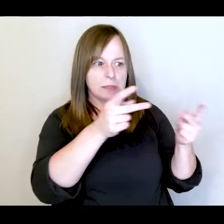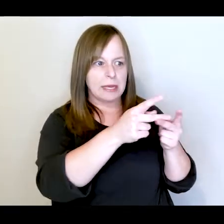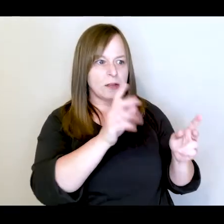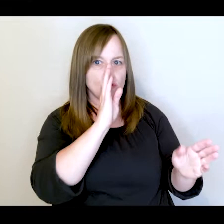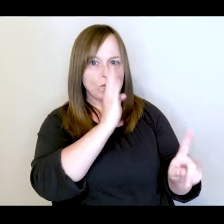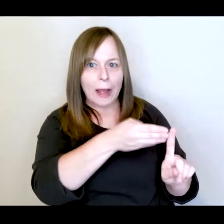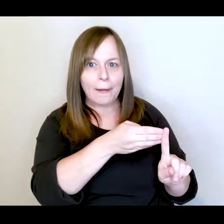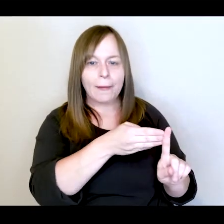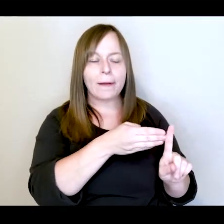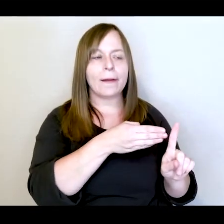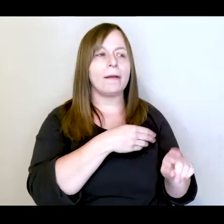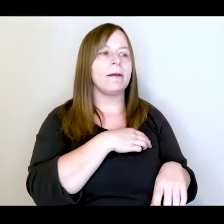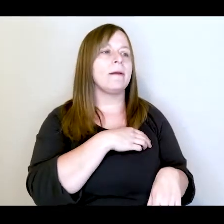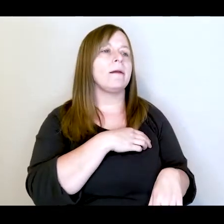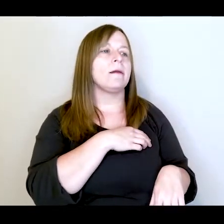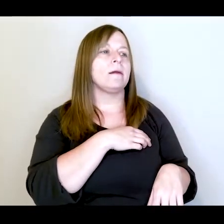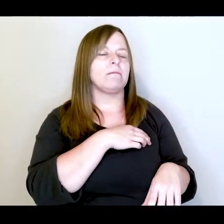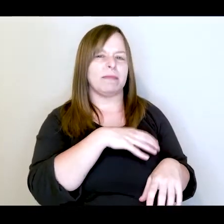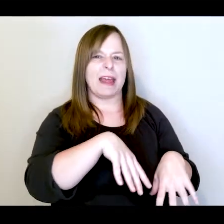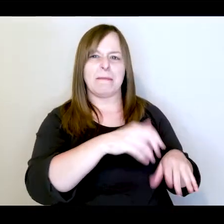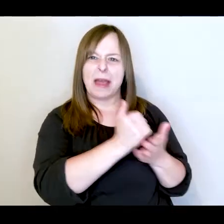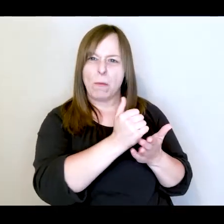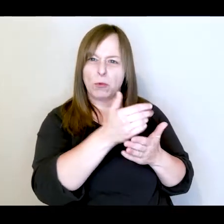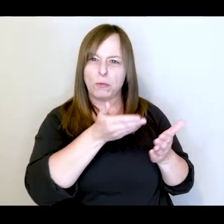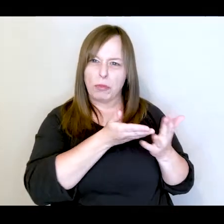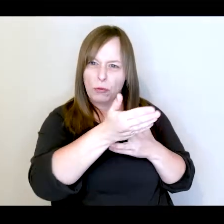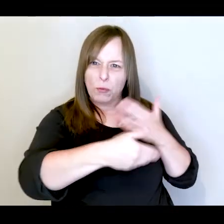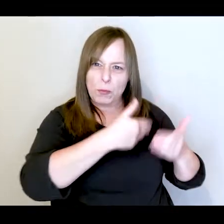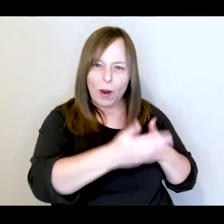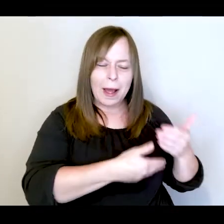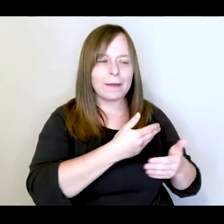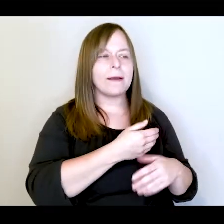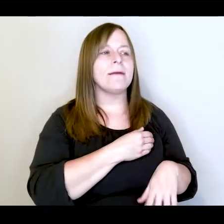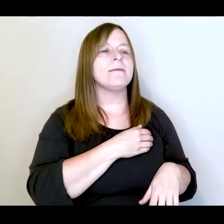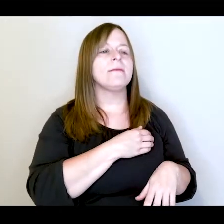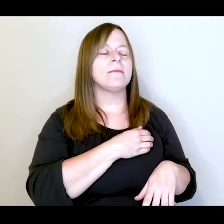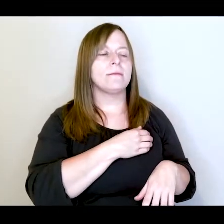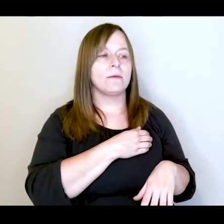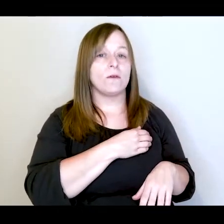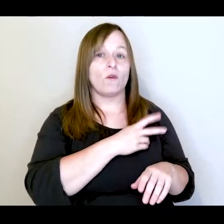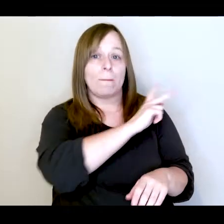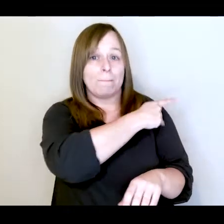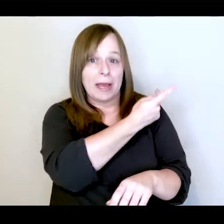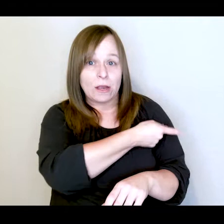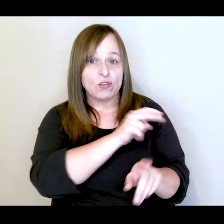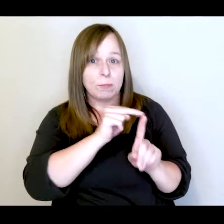that can kind of take you through that process. But from-- from a patient